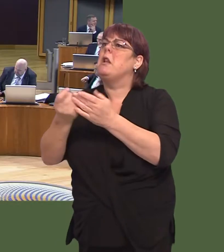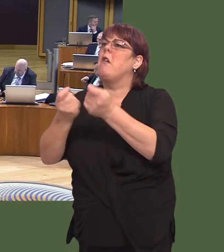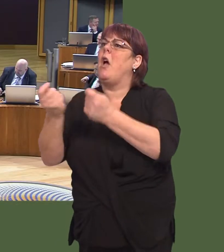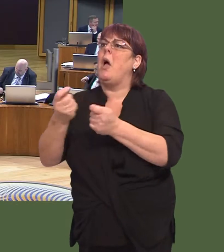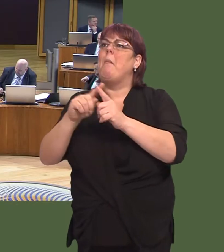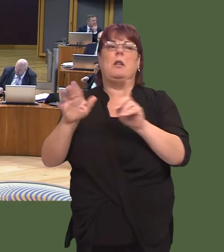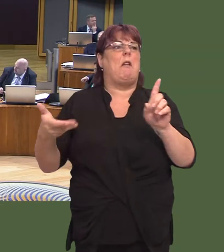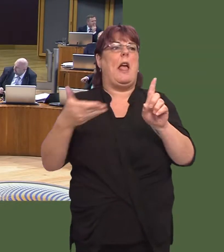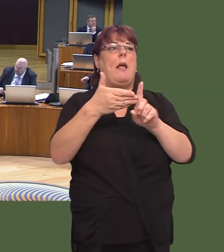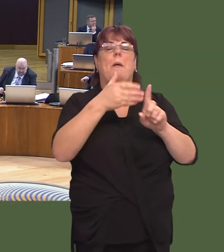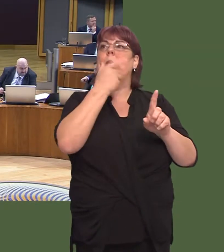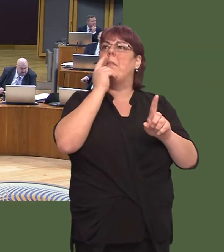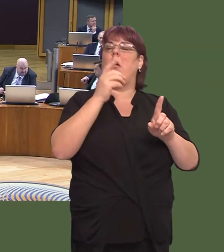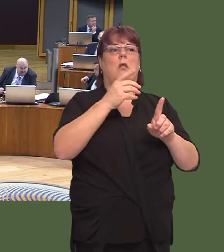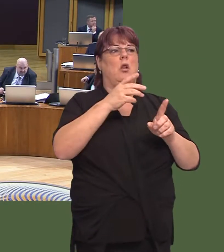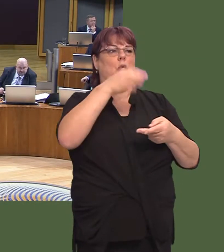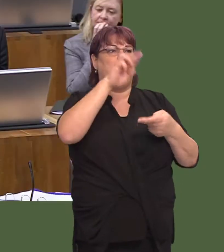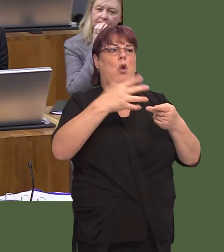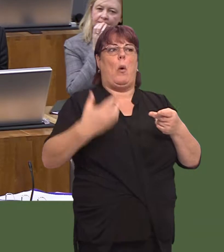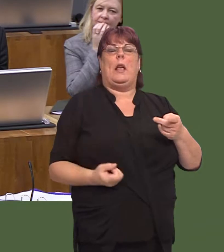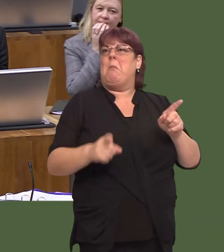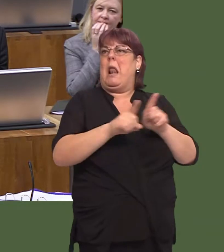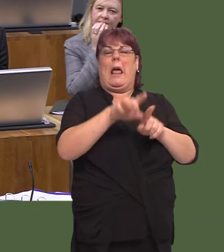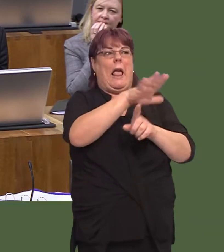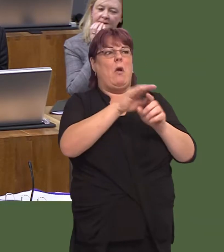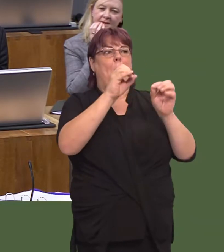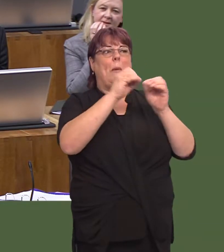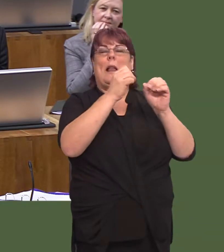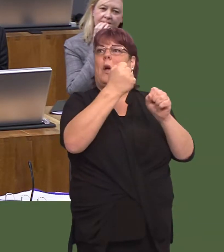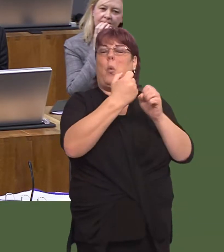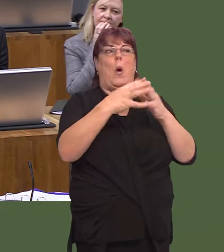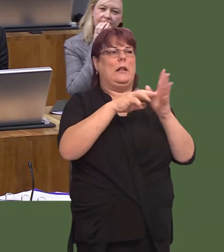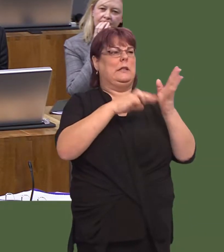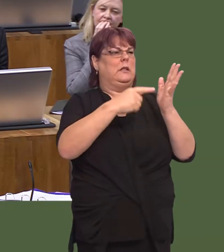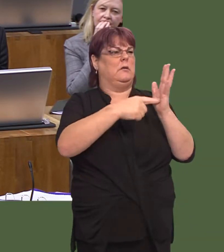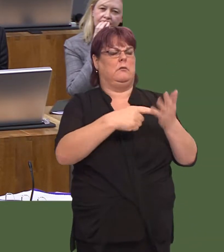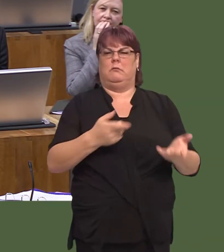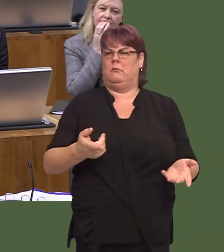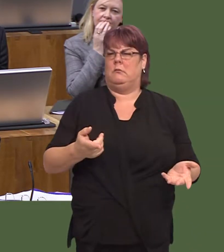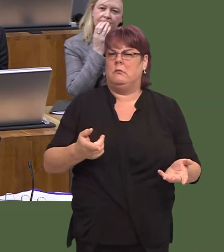Carwyn Jones: Is he seriously saying that people on low incomes are proportionately bigger drinkers?